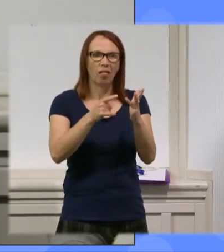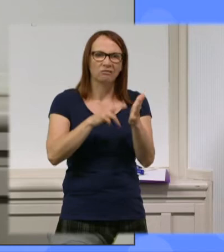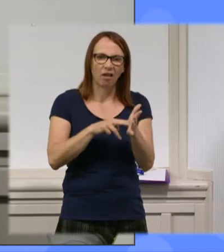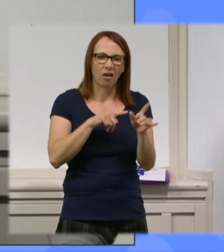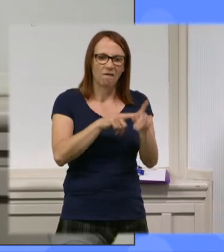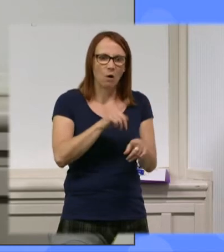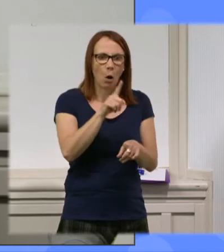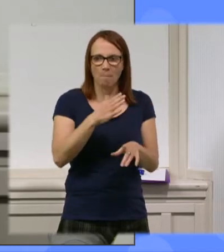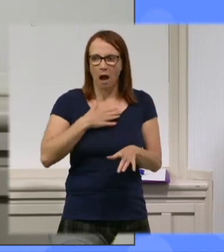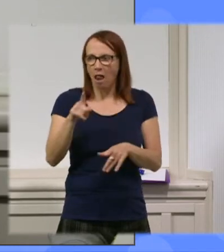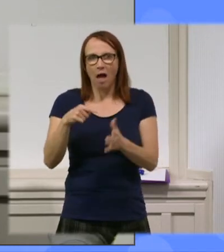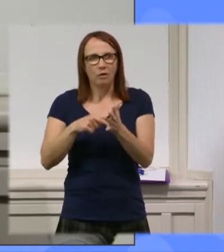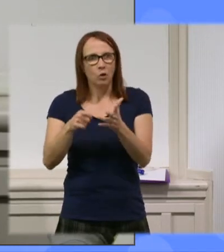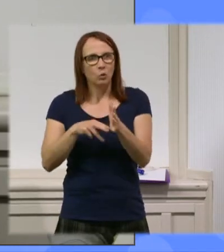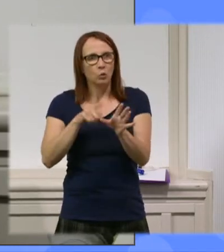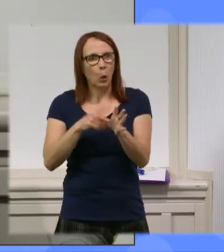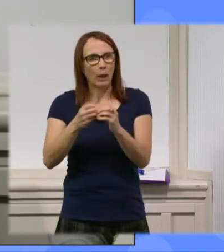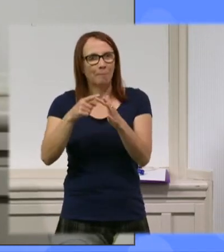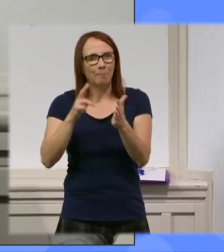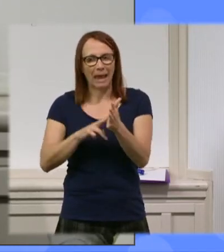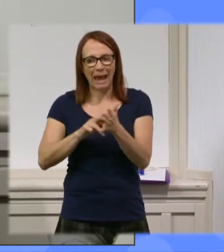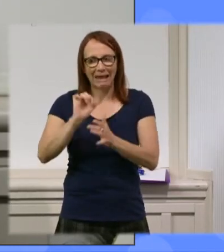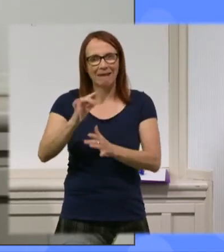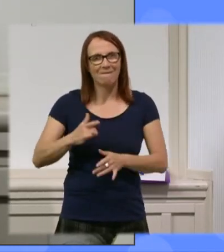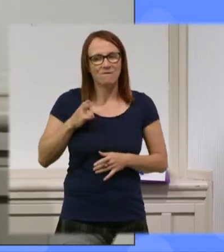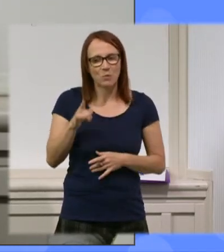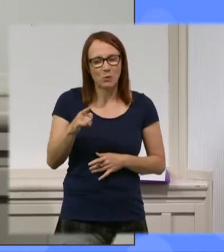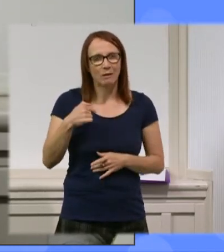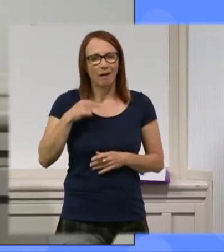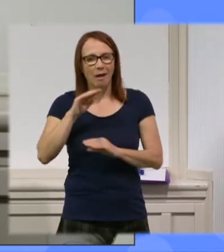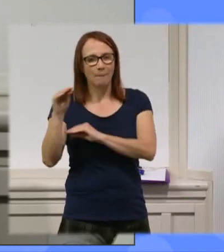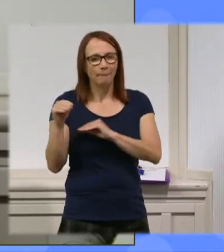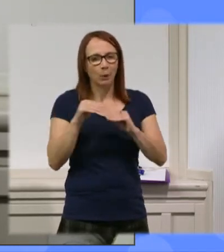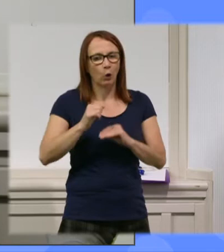people like tony benn and so when I came to Scotland in 1982 University in